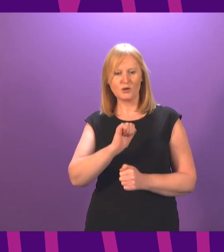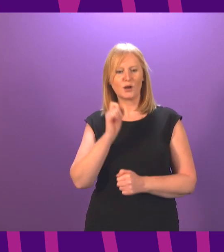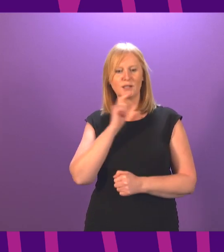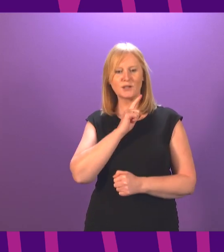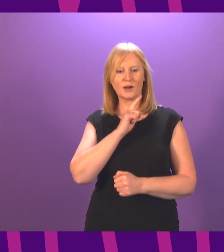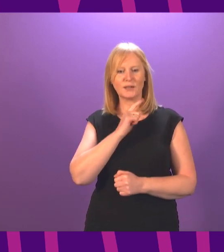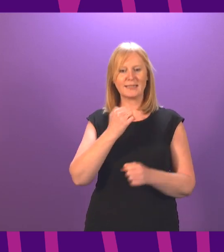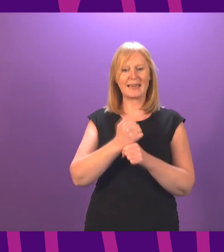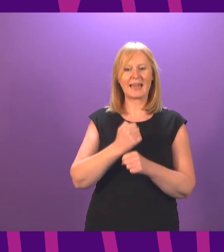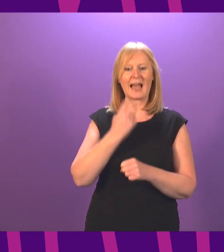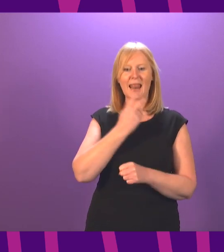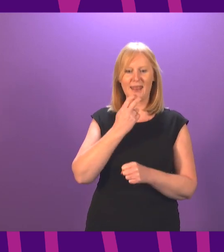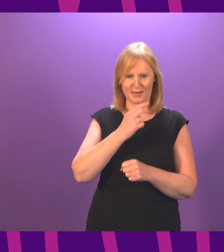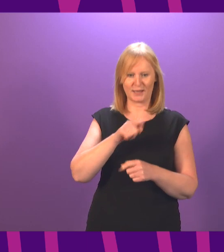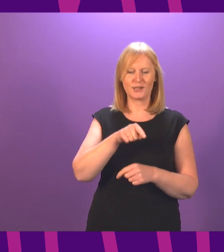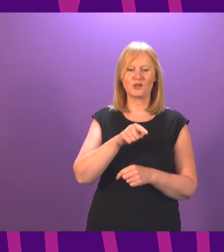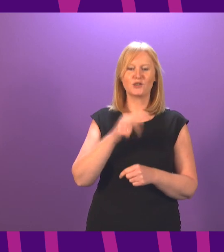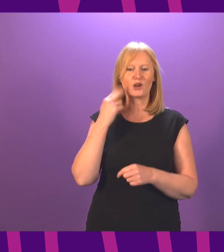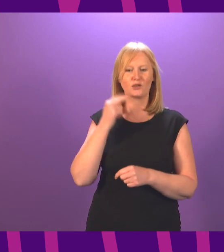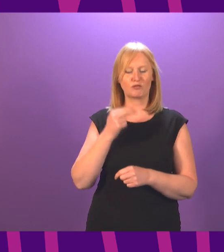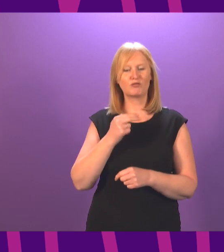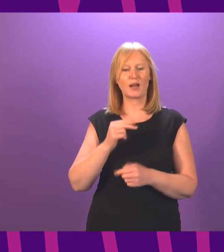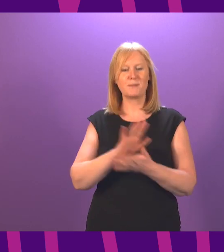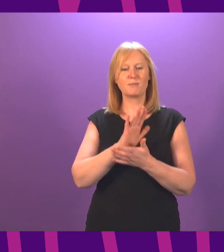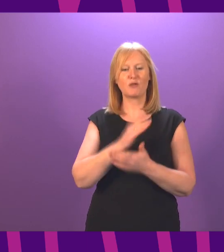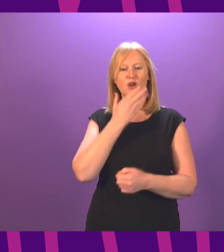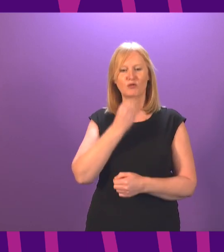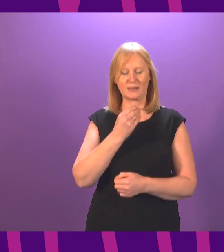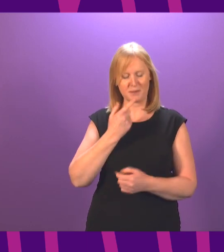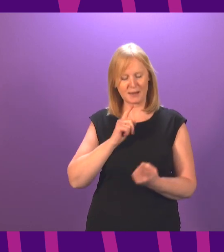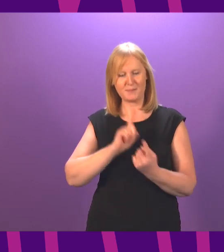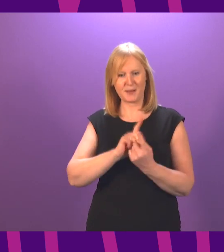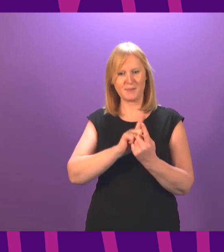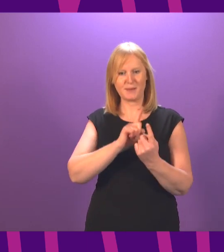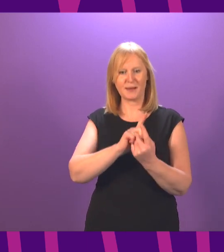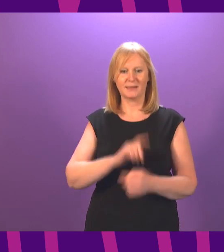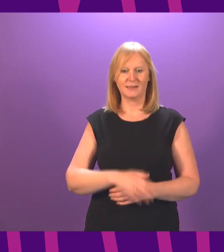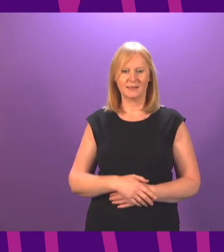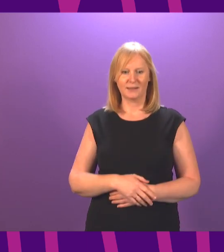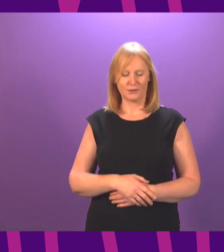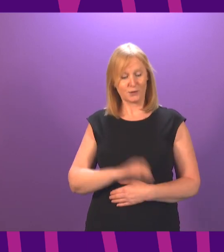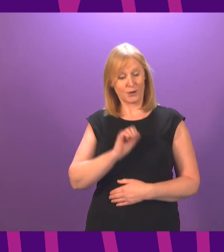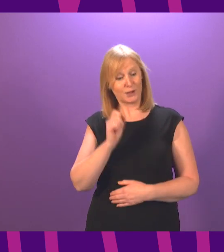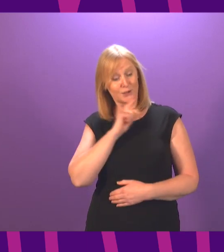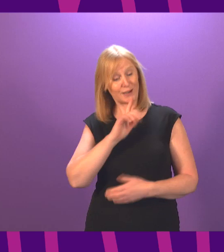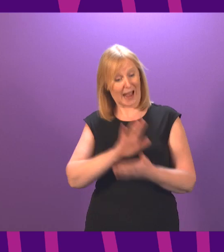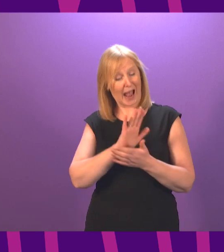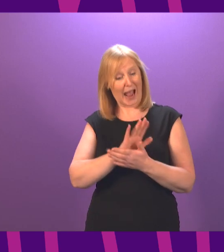Gaelic nursery a very happy Christmas and thanking it for all that it does. Given that I have met him a few times, I also take the opportunity to wish Fulton MacGregor’s son—in